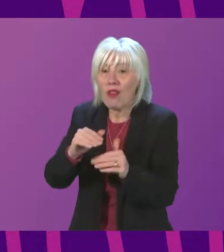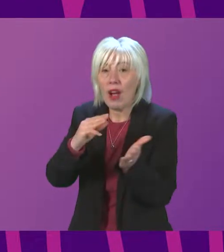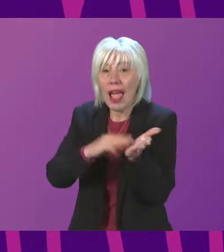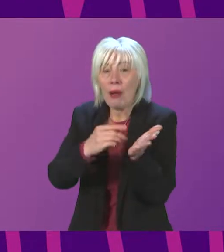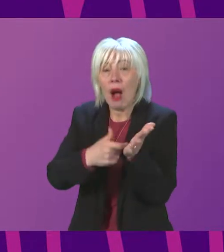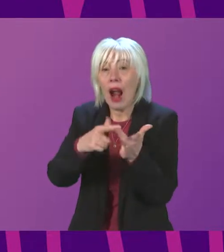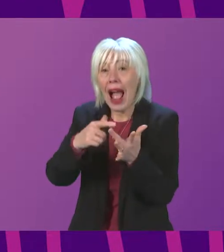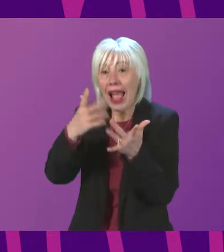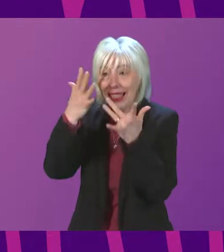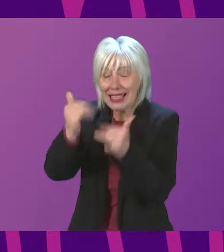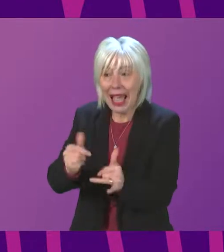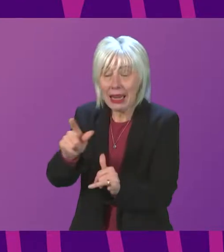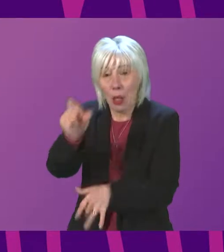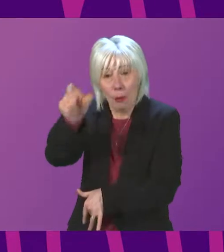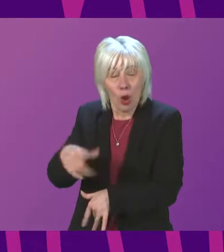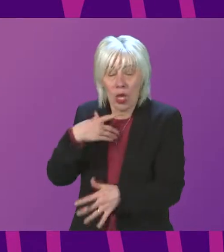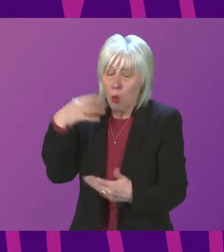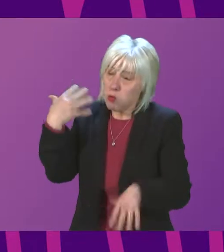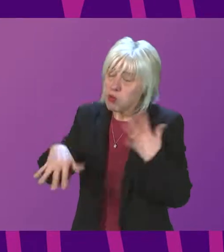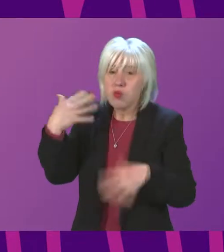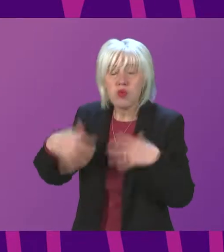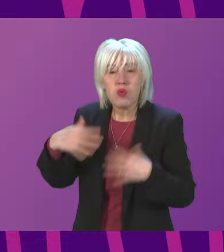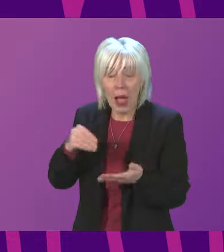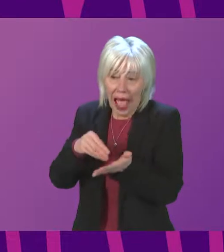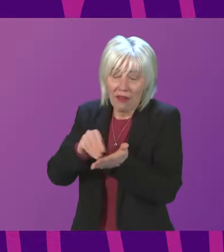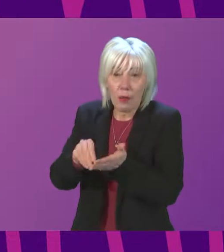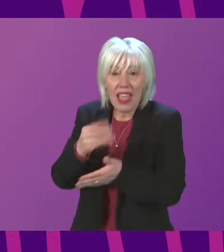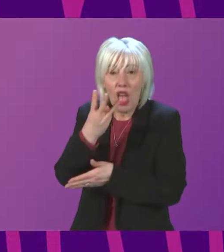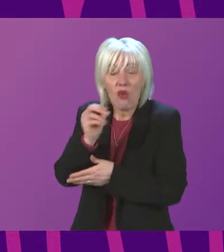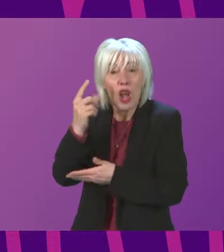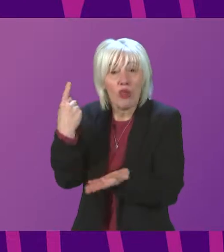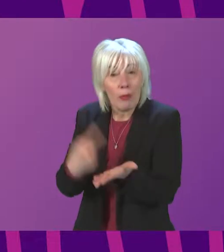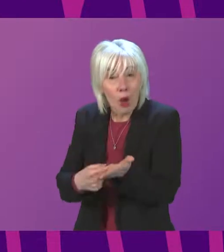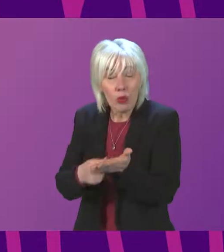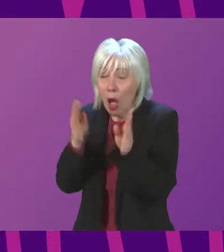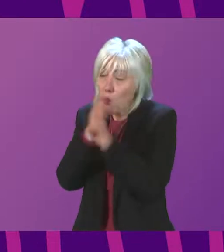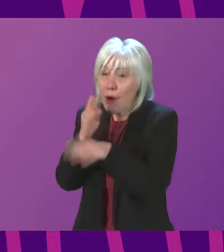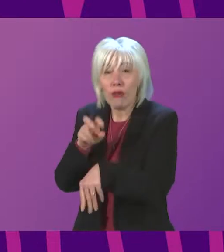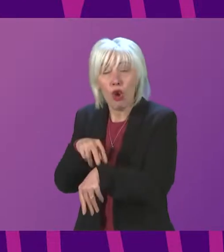He is in so much pain that he is having to pay £300 per appointment to see a private doctor.